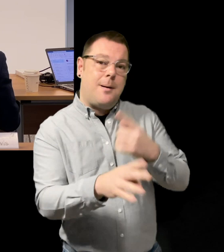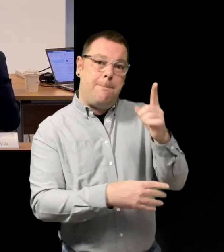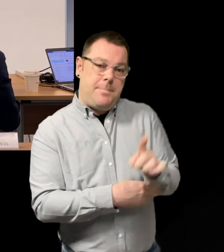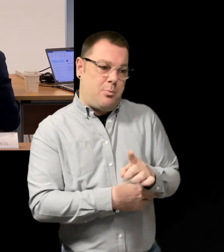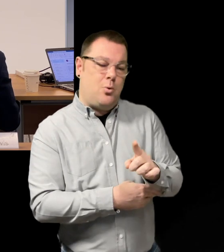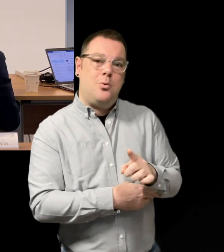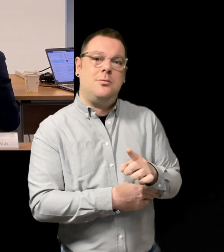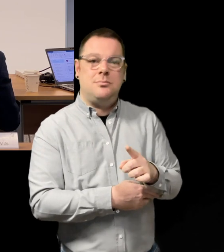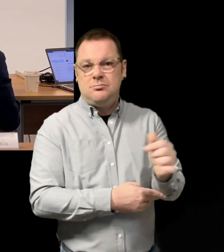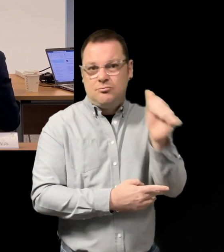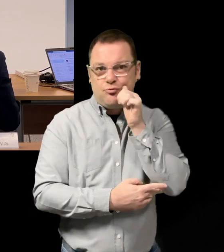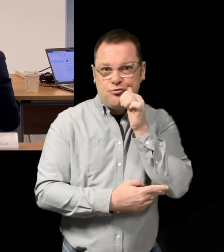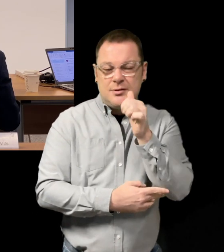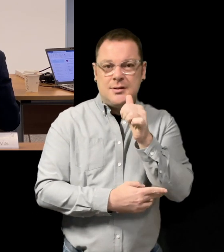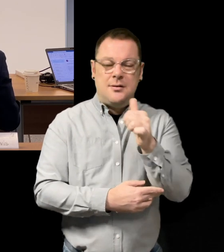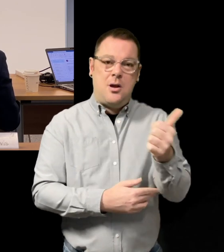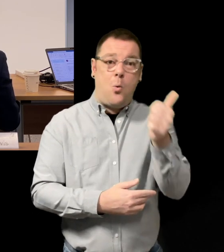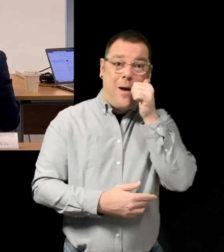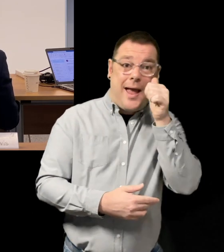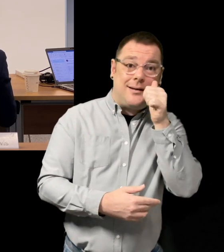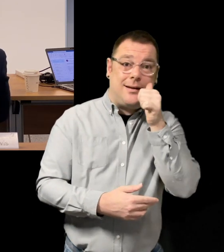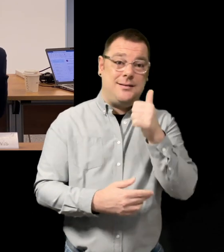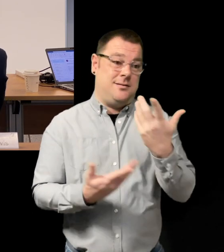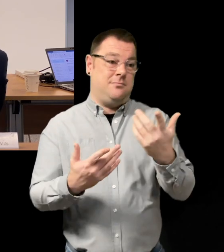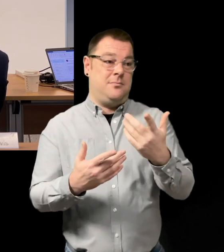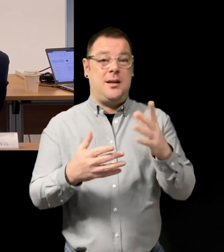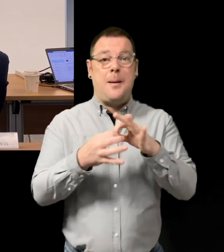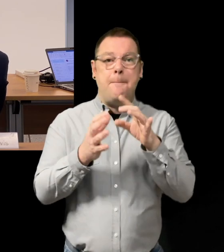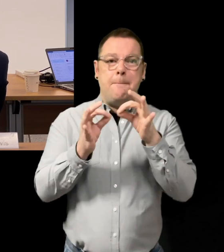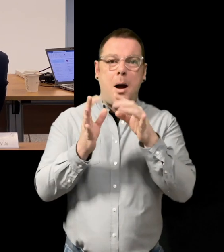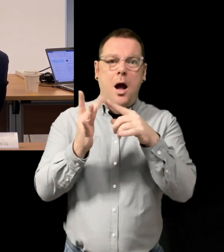to increase awareness around biodiversity and protecting our environment